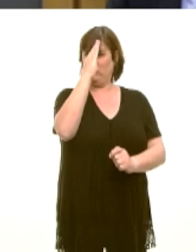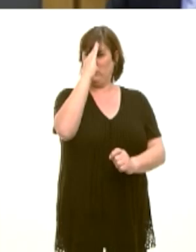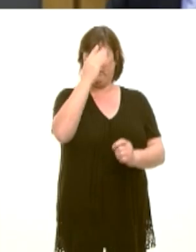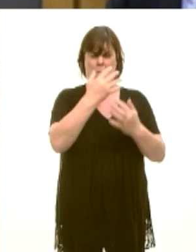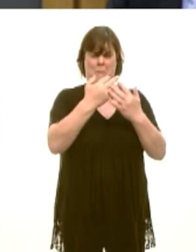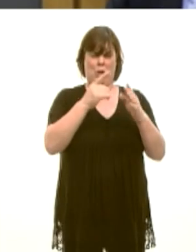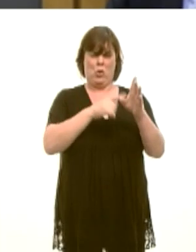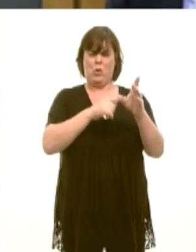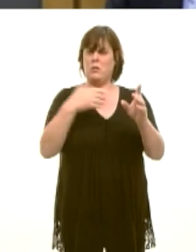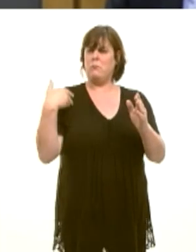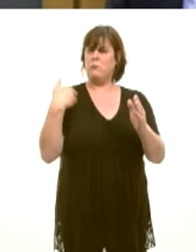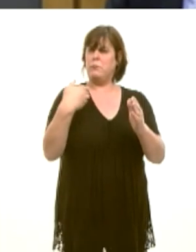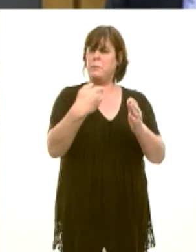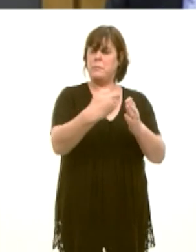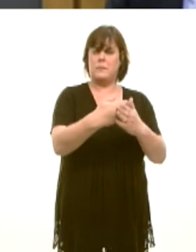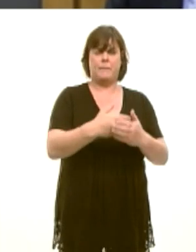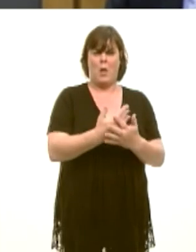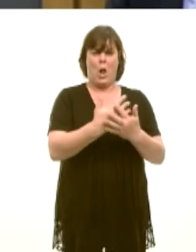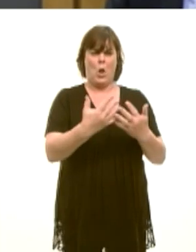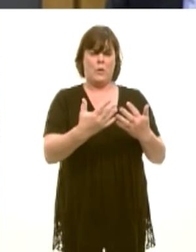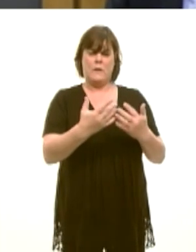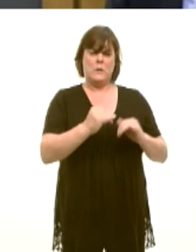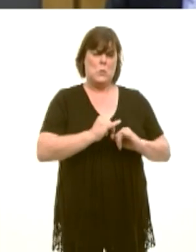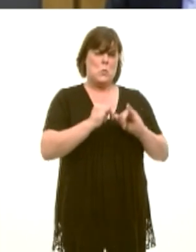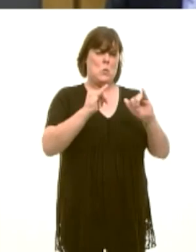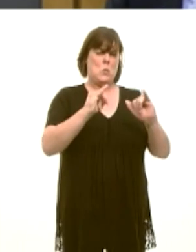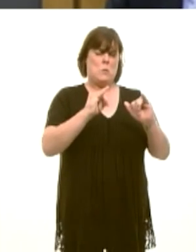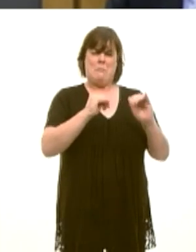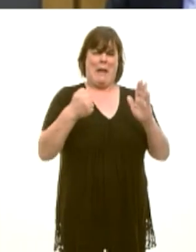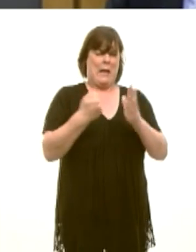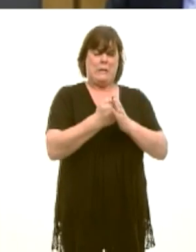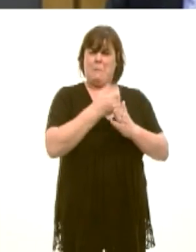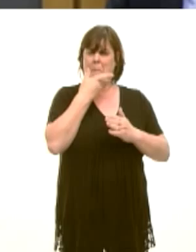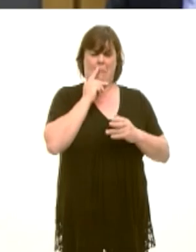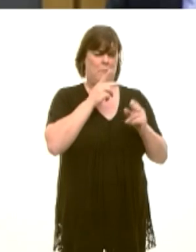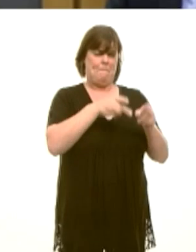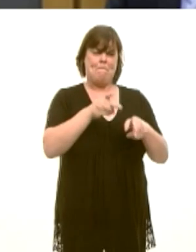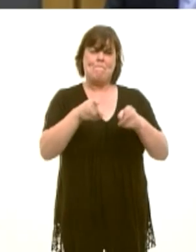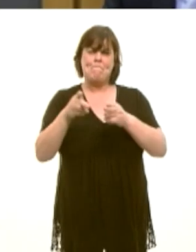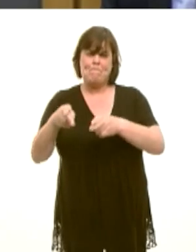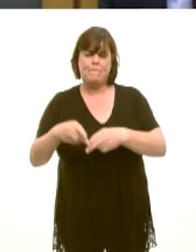have been some serious fatal accidents on that road. Youíve mentioned some of the changes